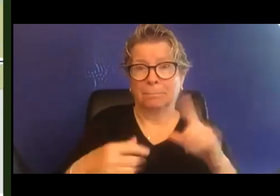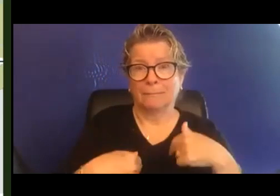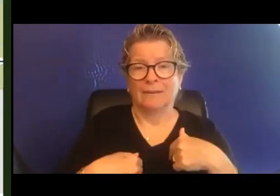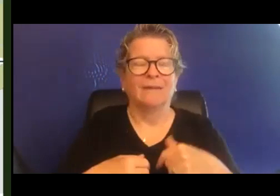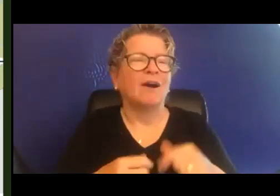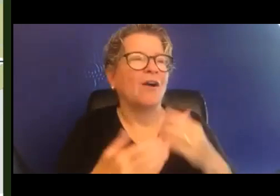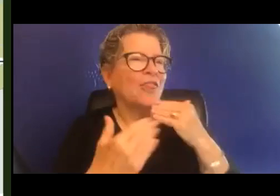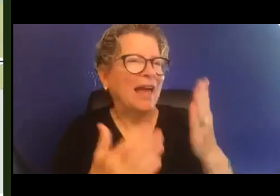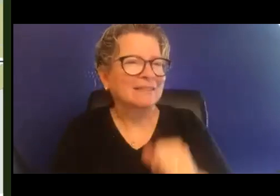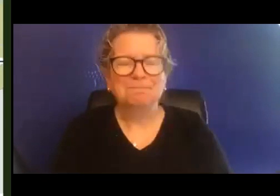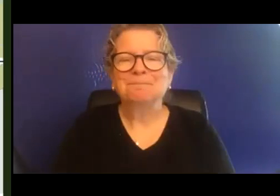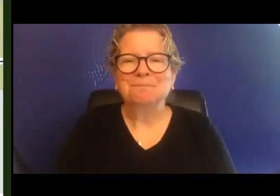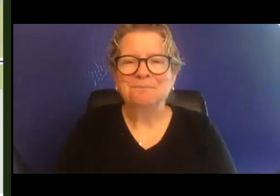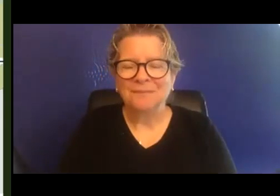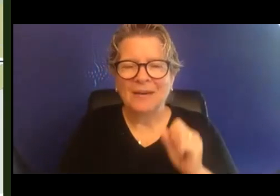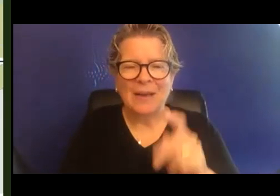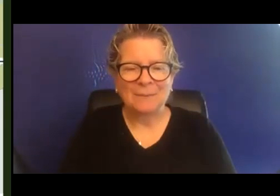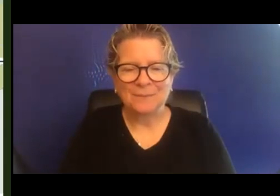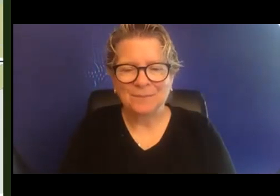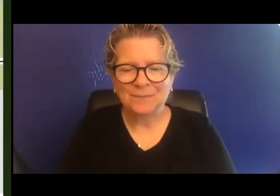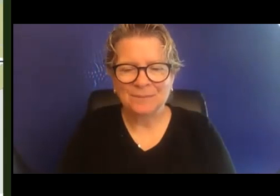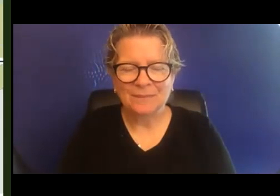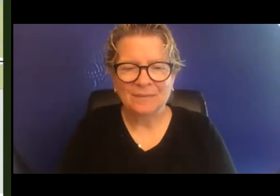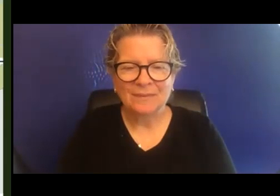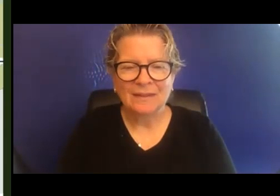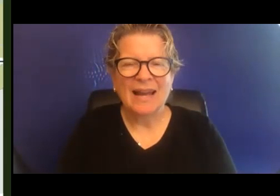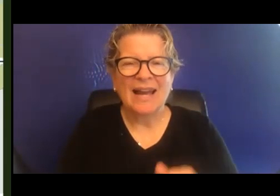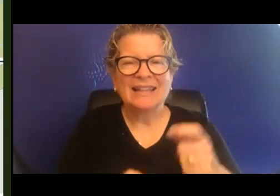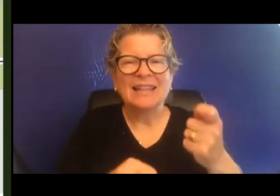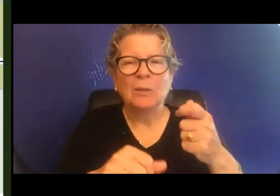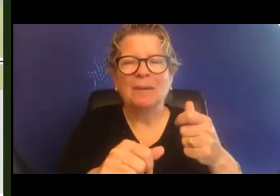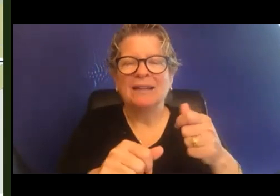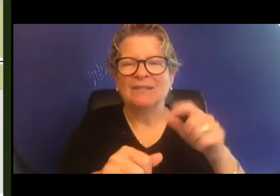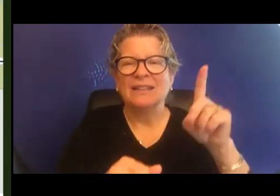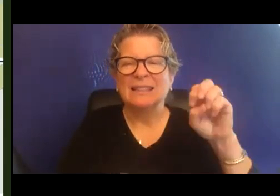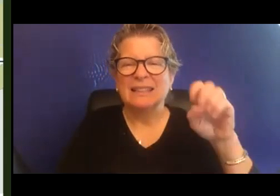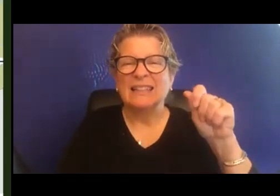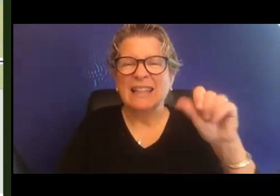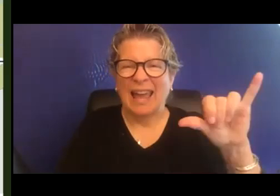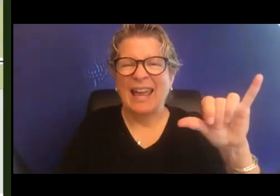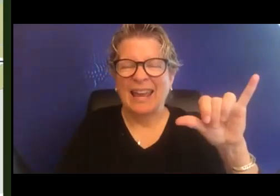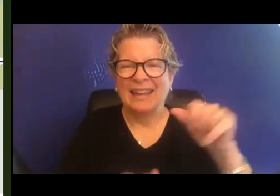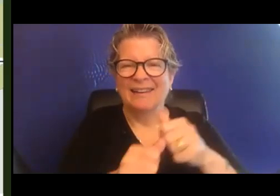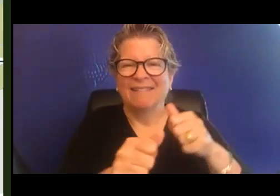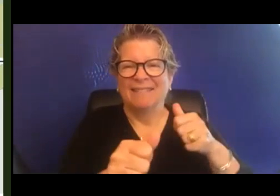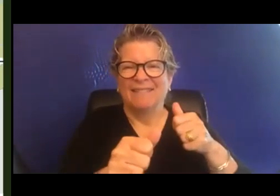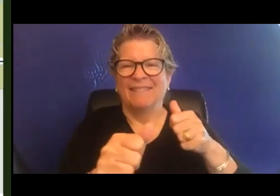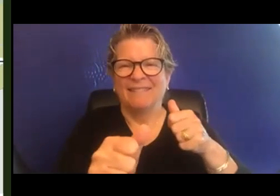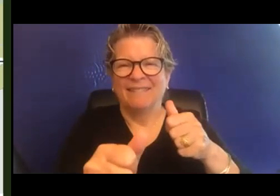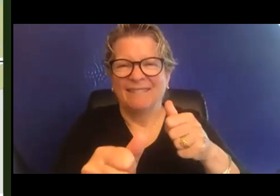need to relinquish control of the pointer again. Here we go, I think it was taking a moment to come back to me.